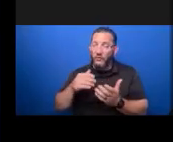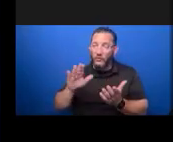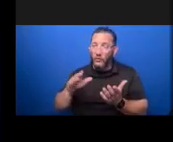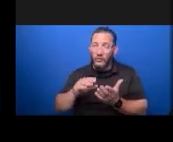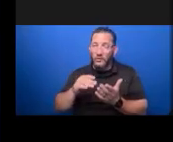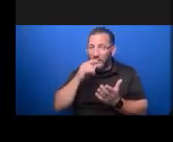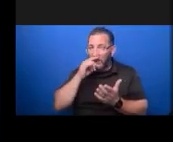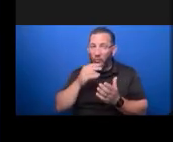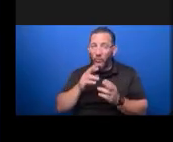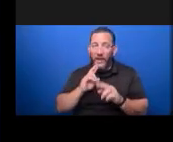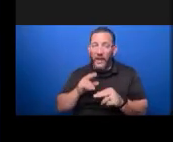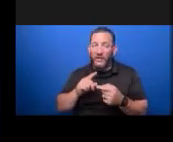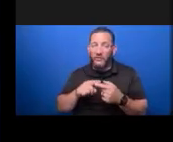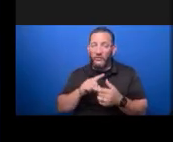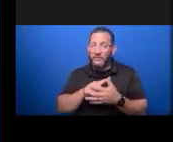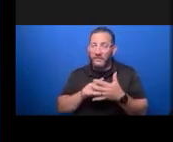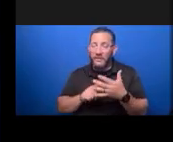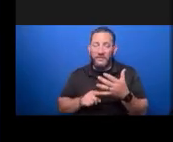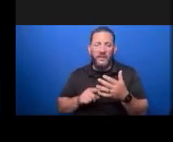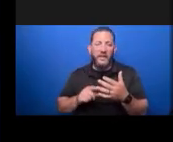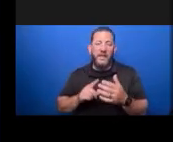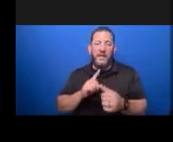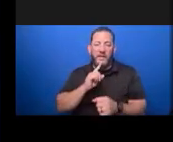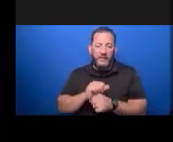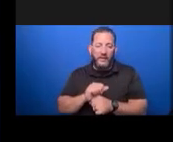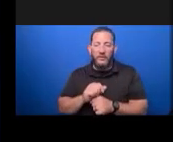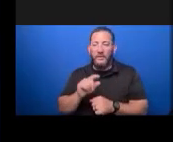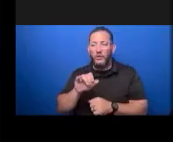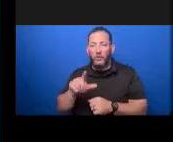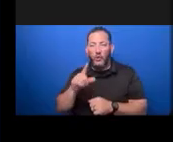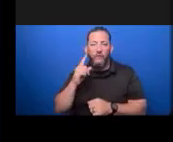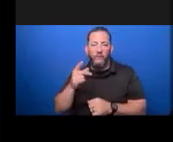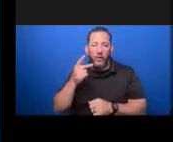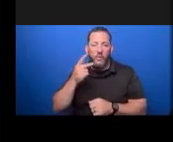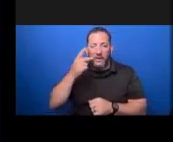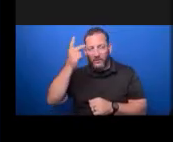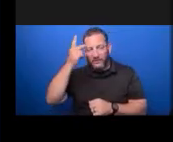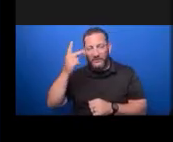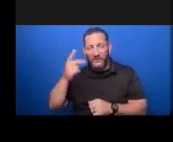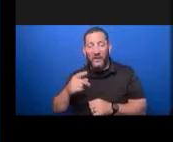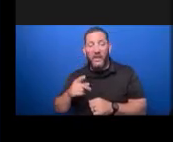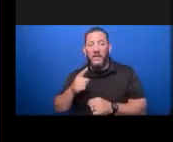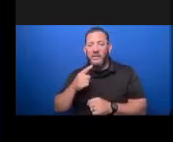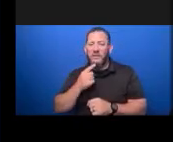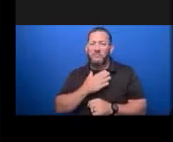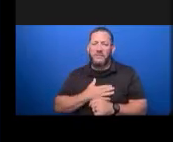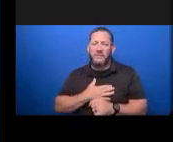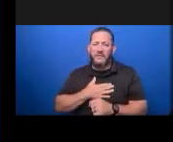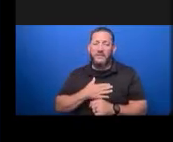it's literally an interventionist and parent tool, so she said, "Please, and it says here for personal use only.